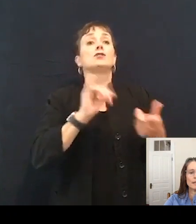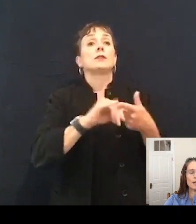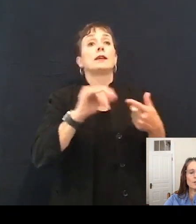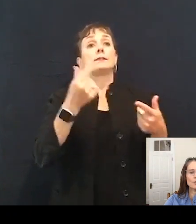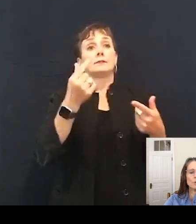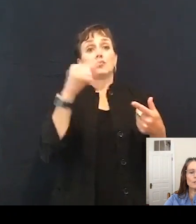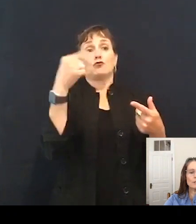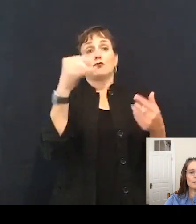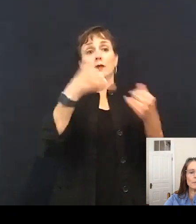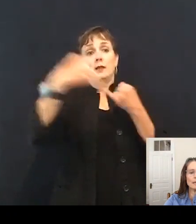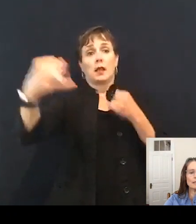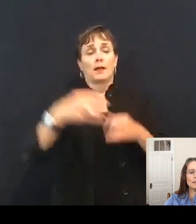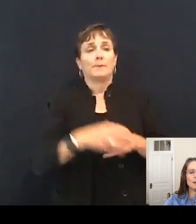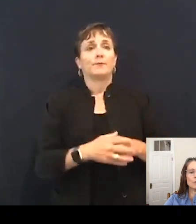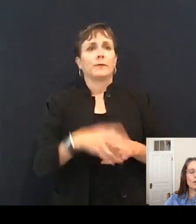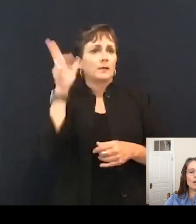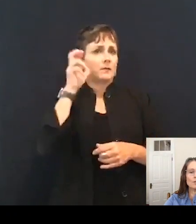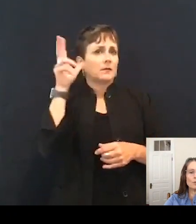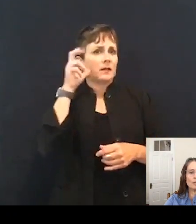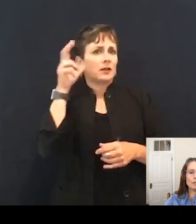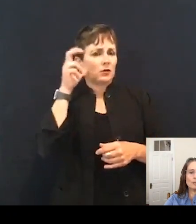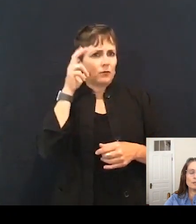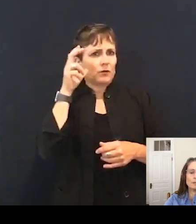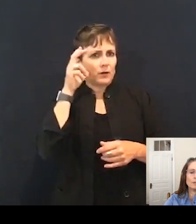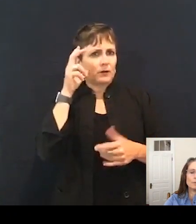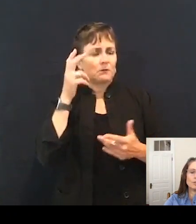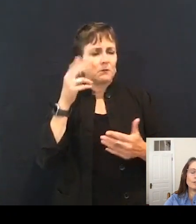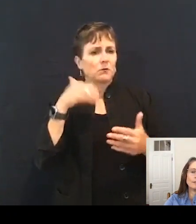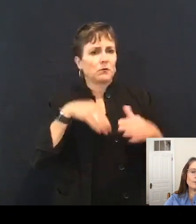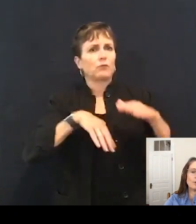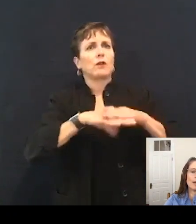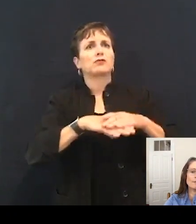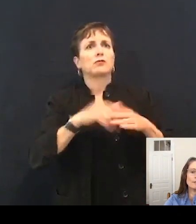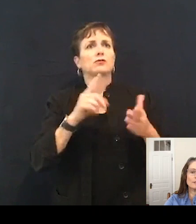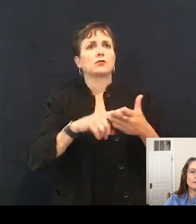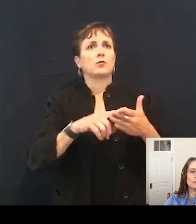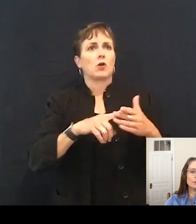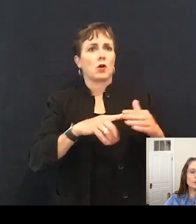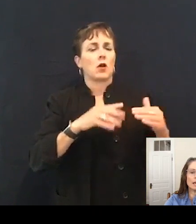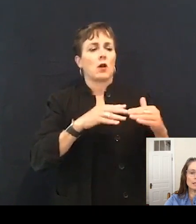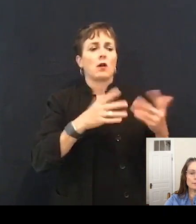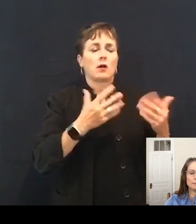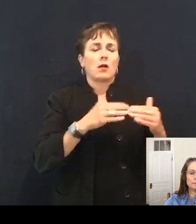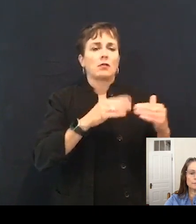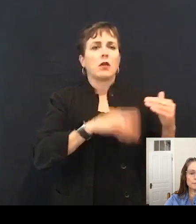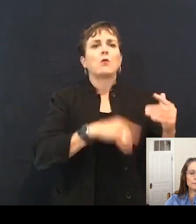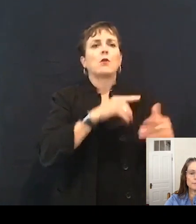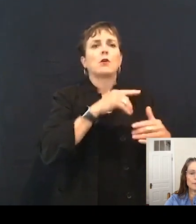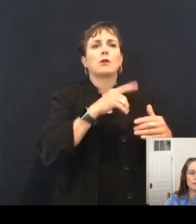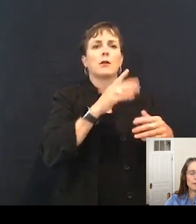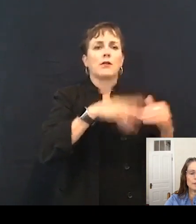USH1C mice that were not treated, which in this graph is the blue line.